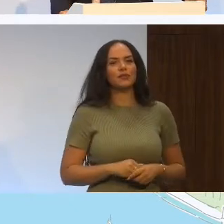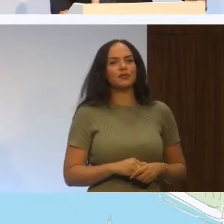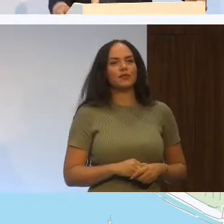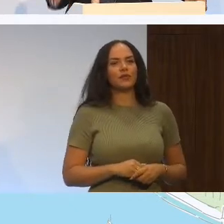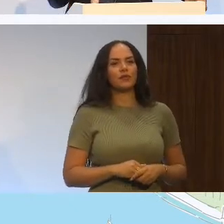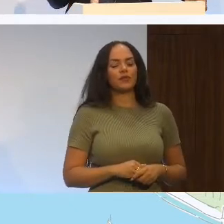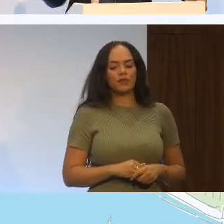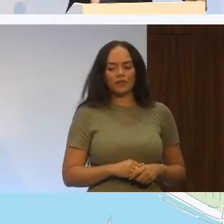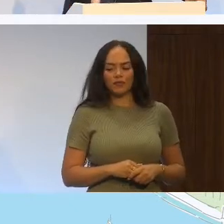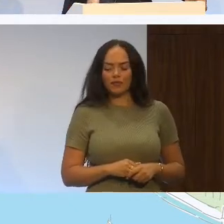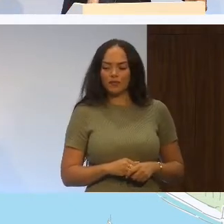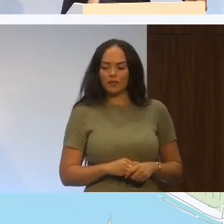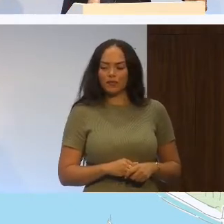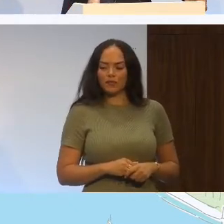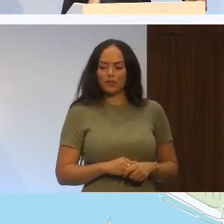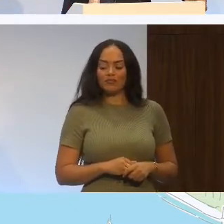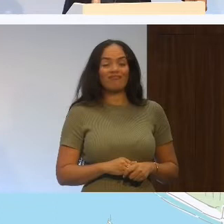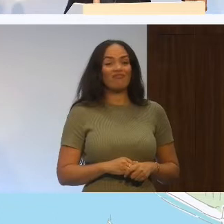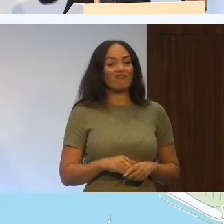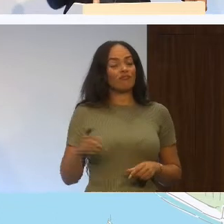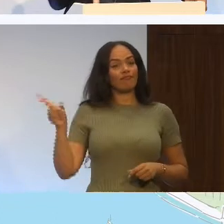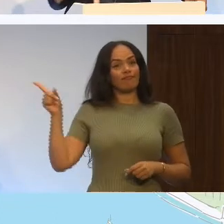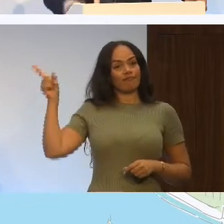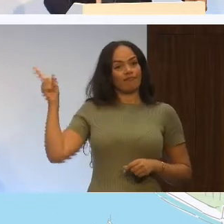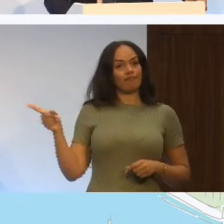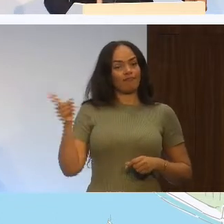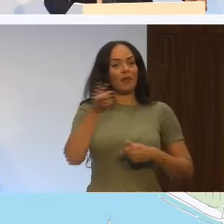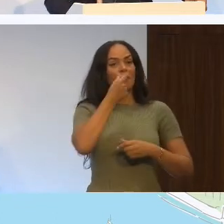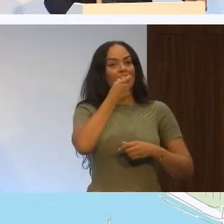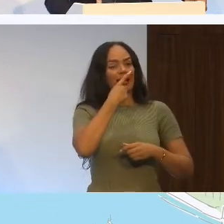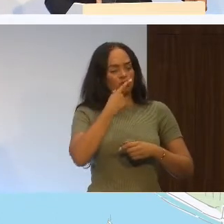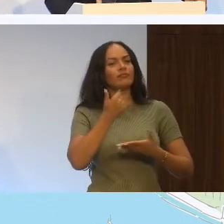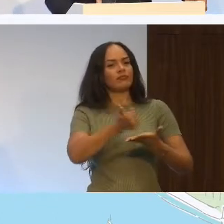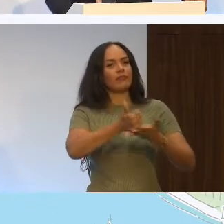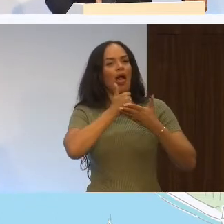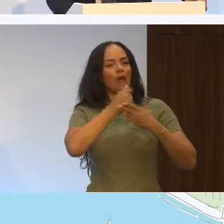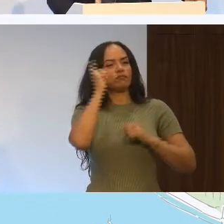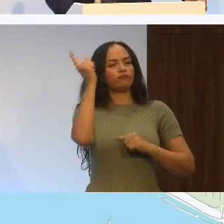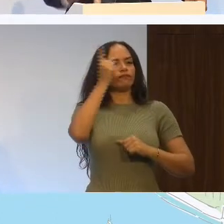also a vestibular sedative. So it can also help with the dizziness, apart from the nausea.